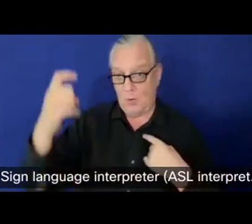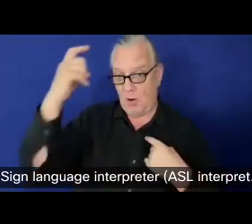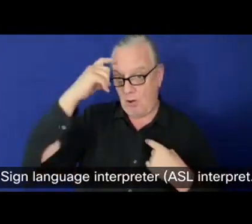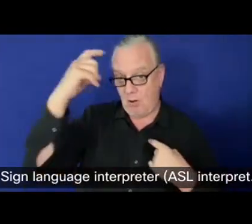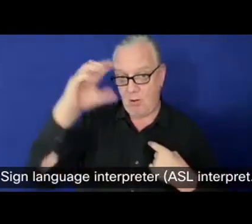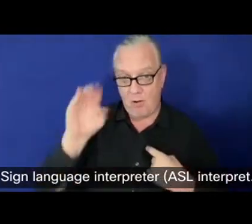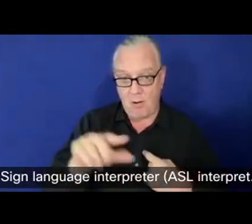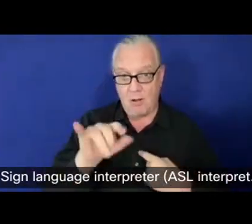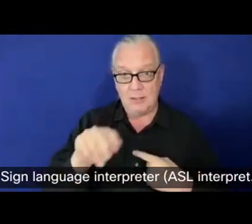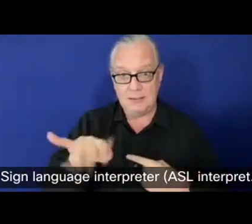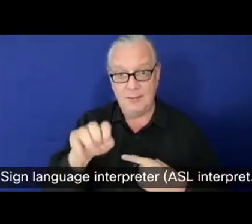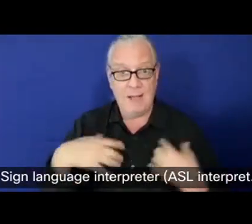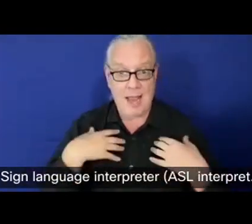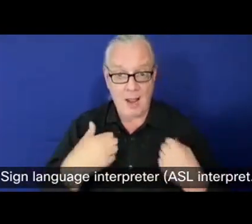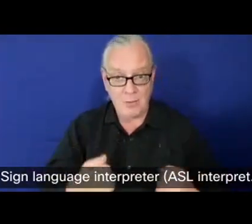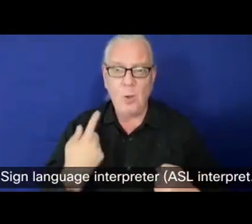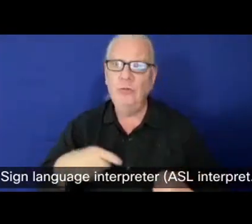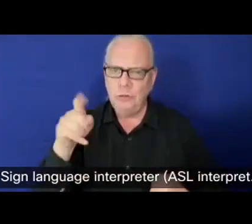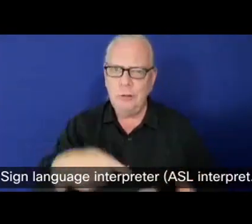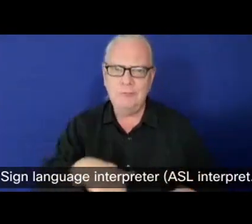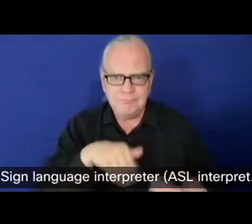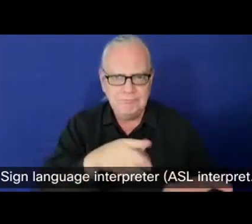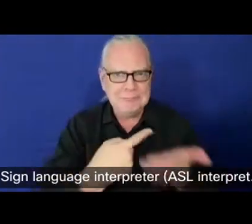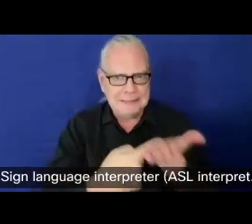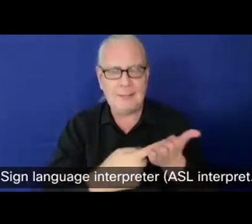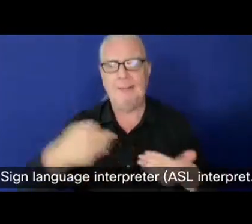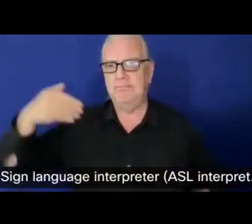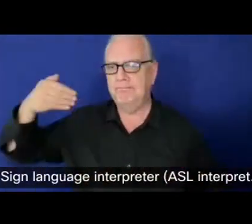should be addressed regularly by everyone that we come into